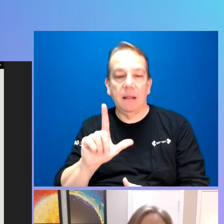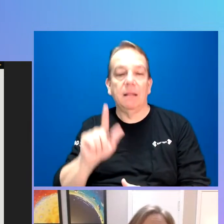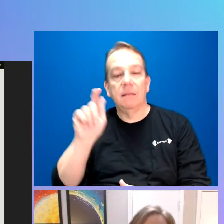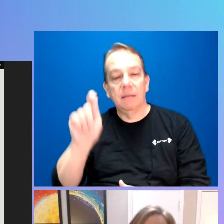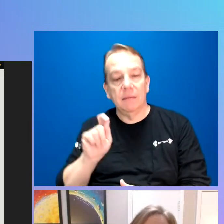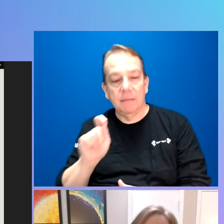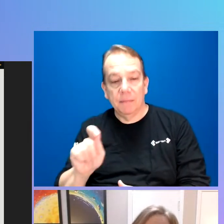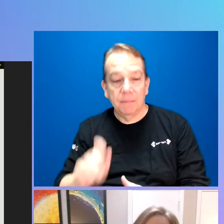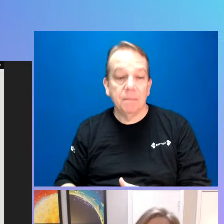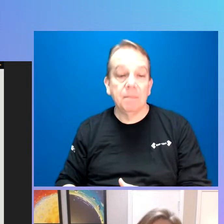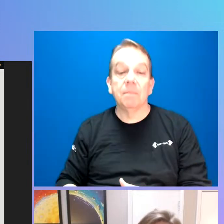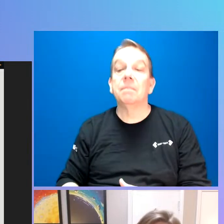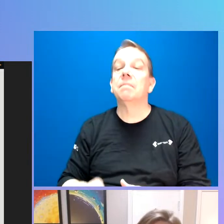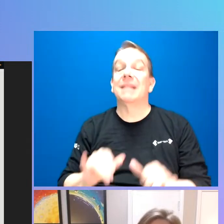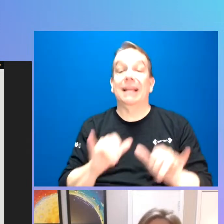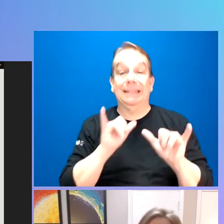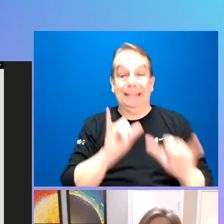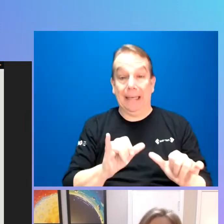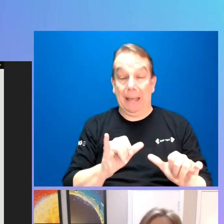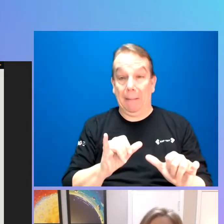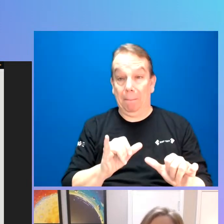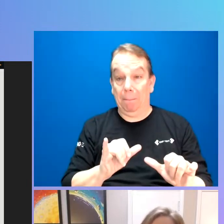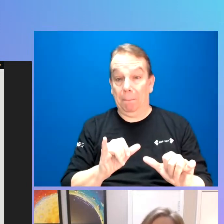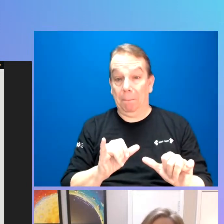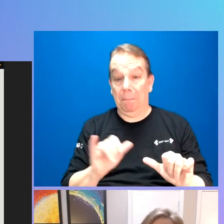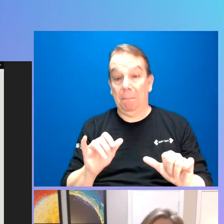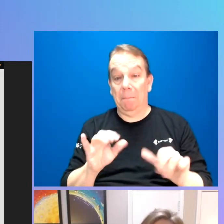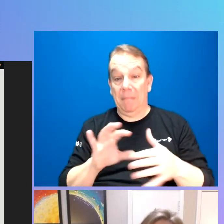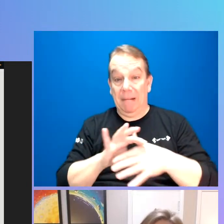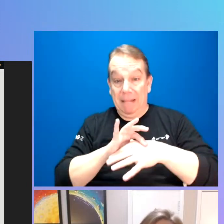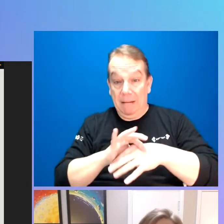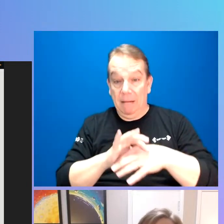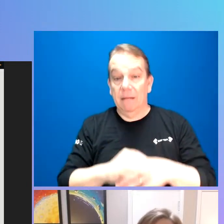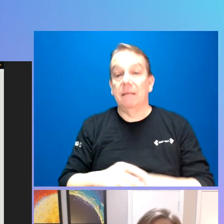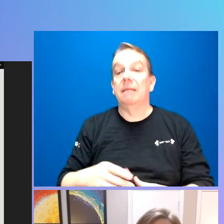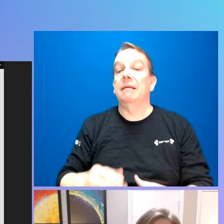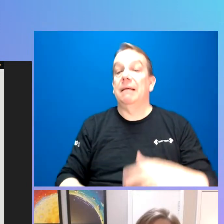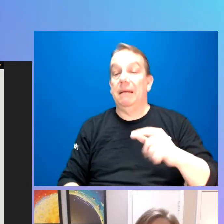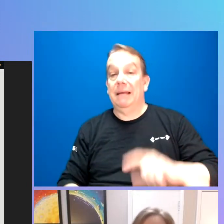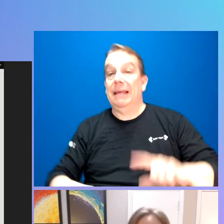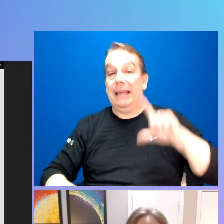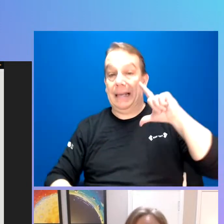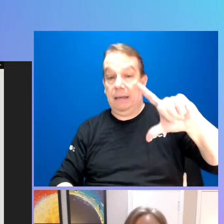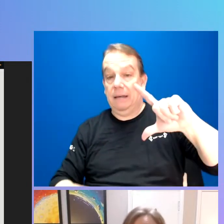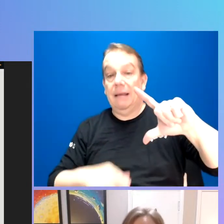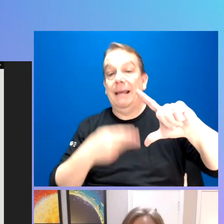if we place that same text between a set of heading level